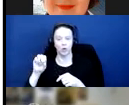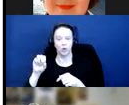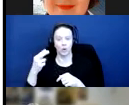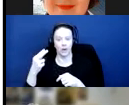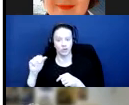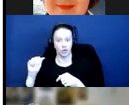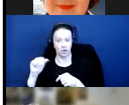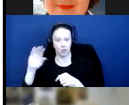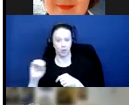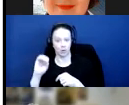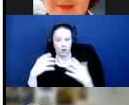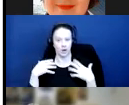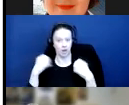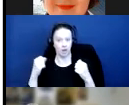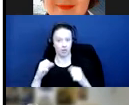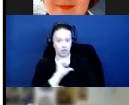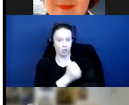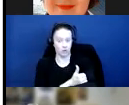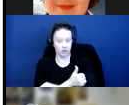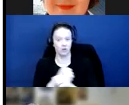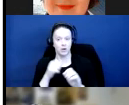and search for rules advisory committees,